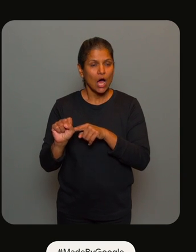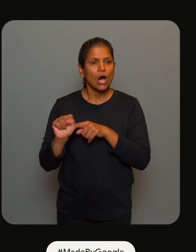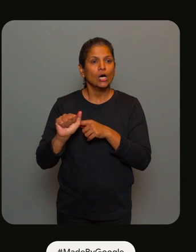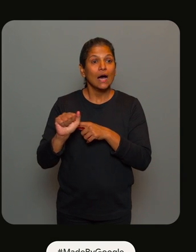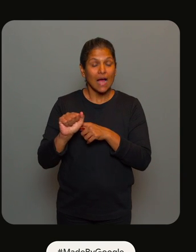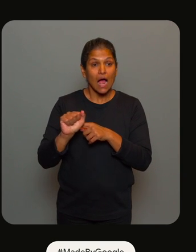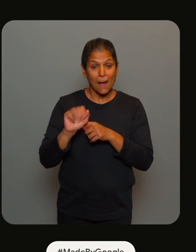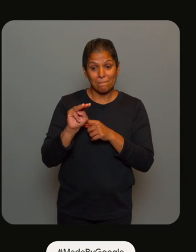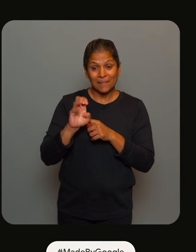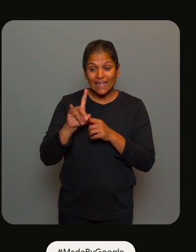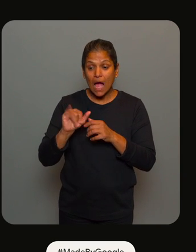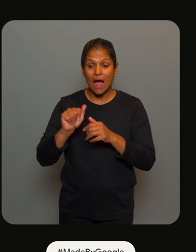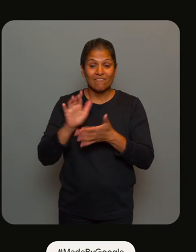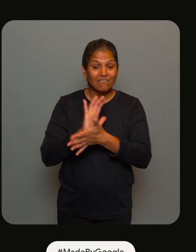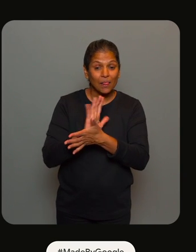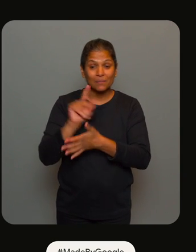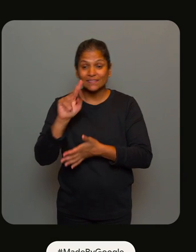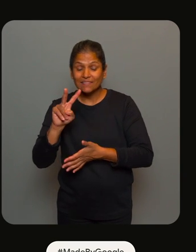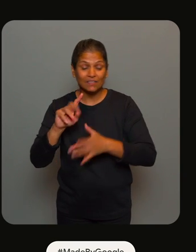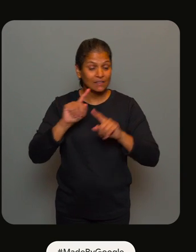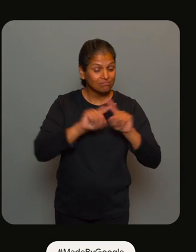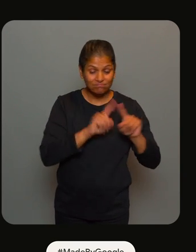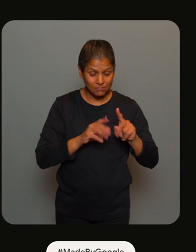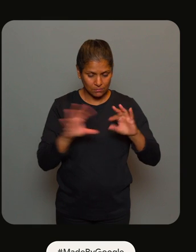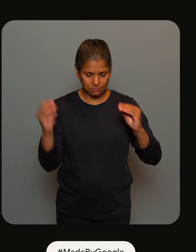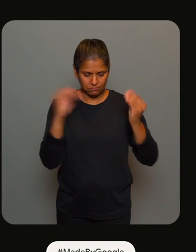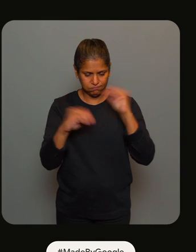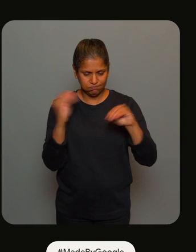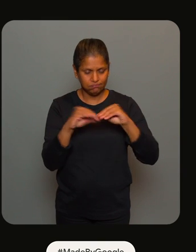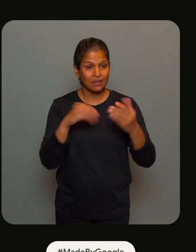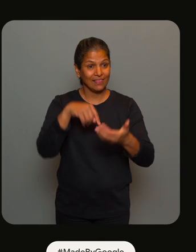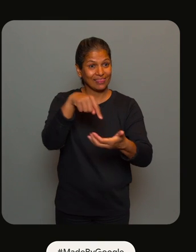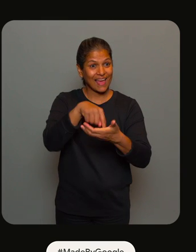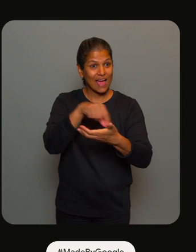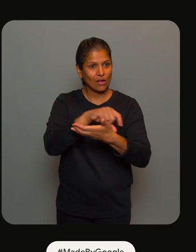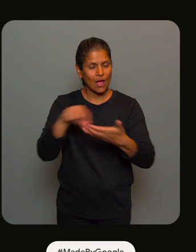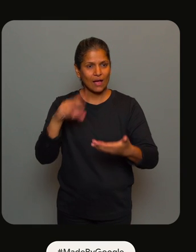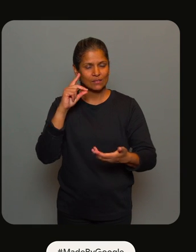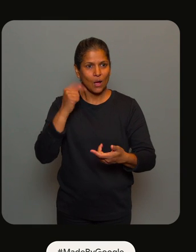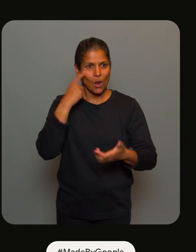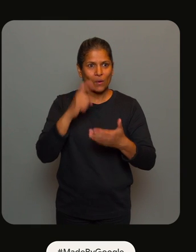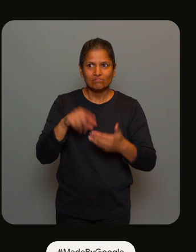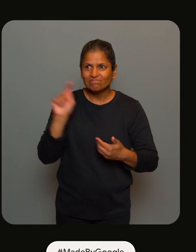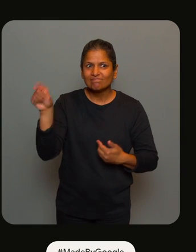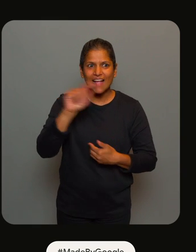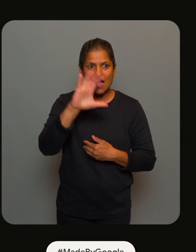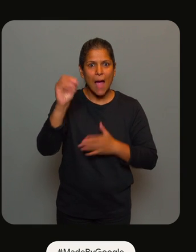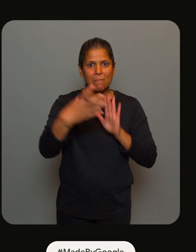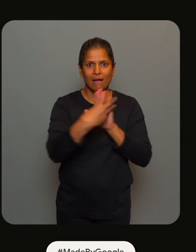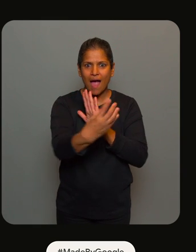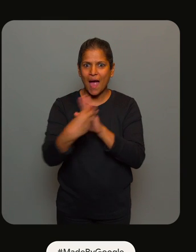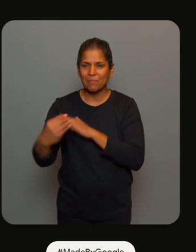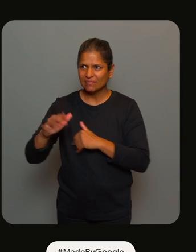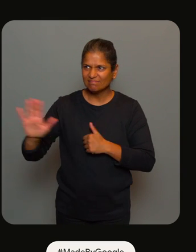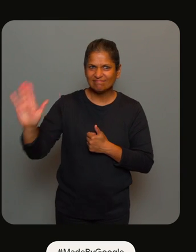RCS is the modern industry standard for messaging, and it’s already been adopted by most of the industry.